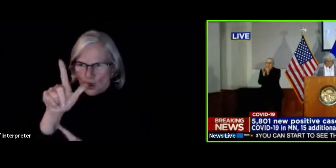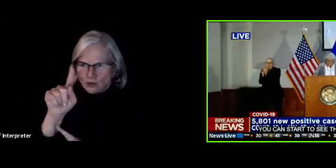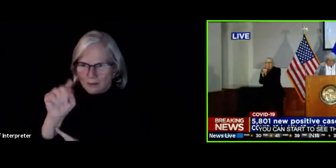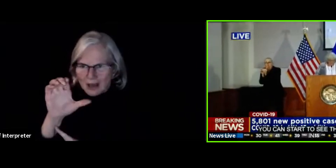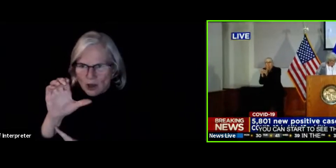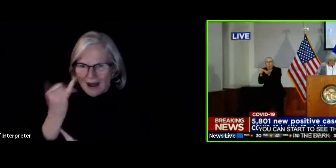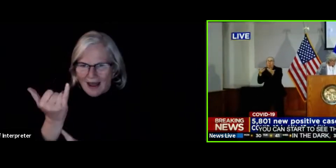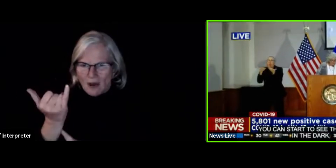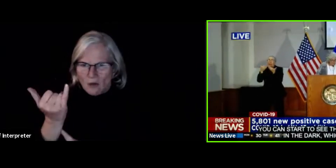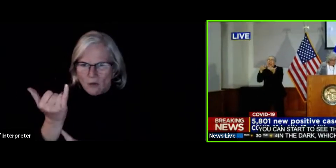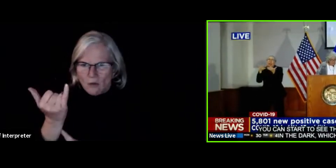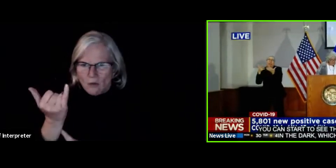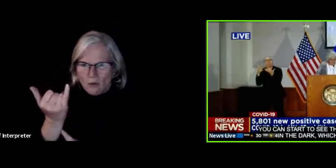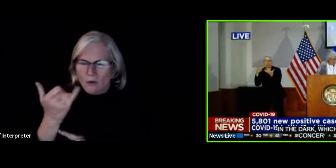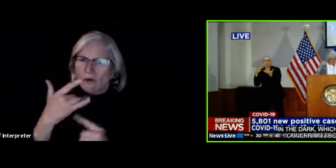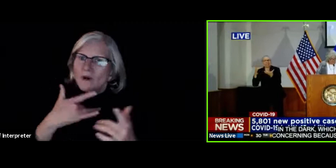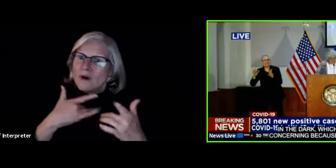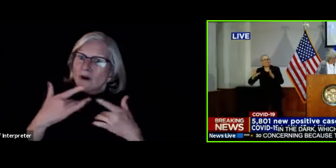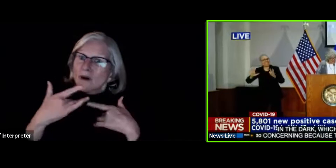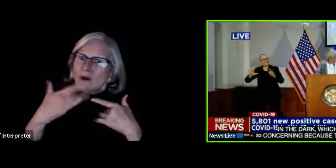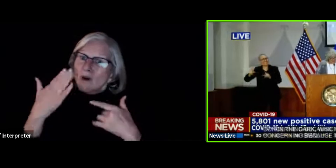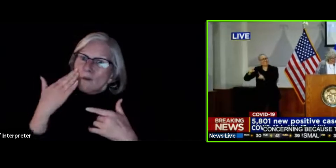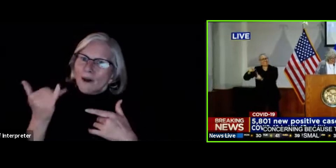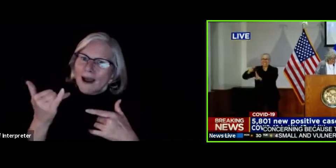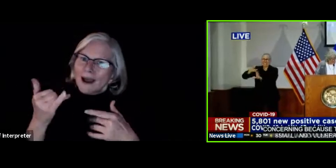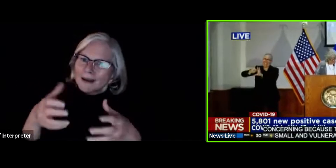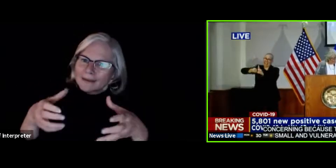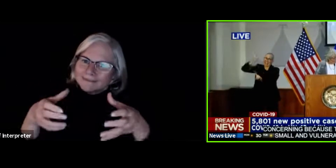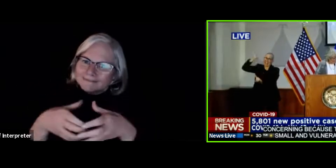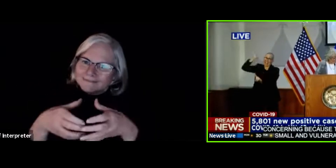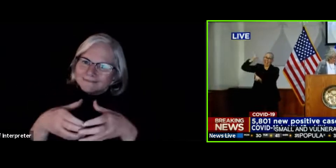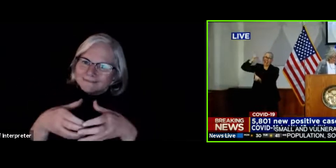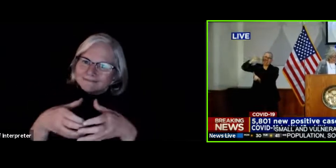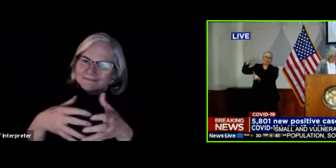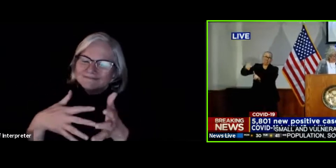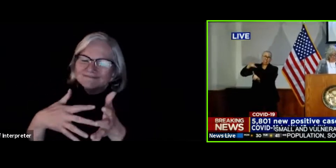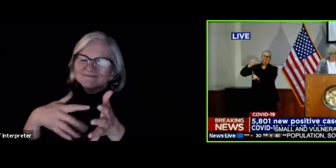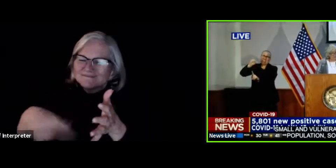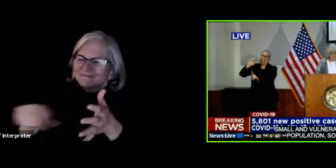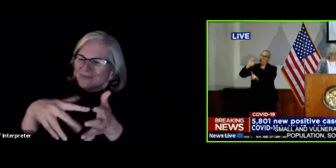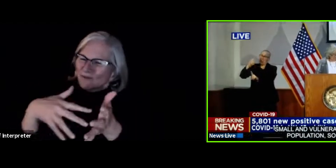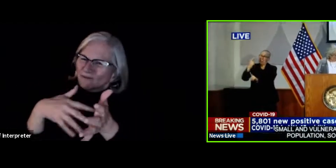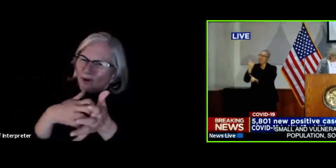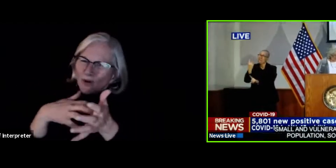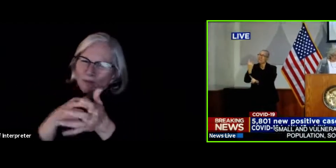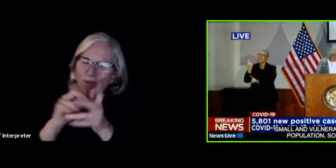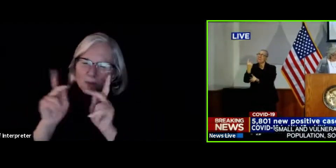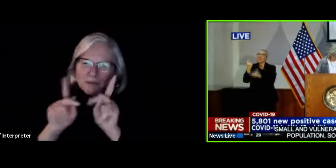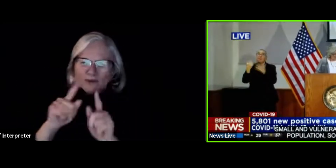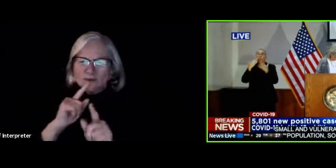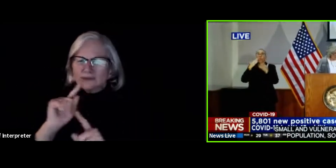CASES IN THIS POPULATION IS OF GREAT CONCERN. COMPARED TO OTHER STATES, HOWEVER, MINNESOTA IS